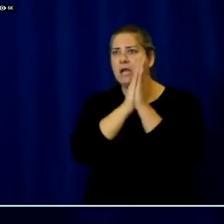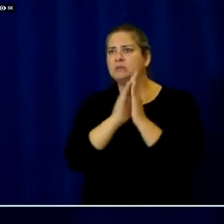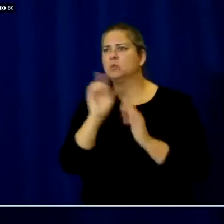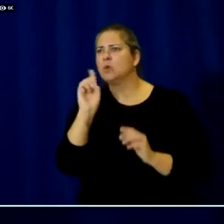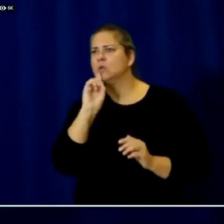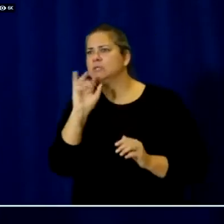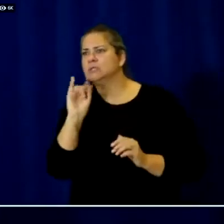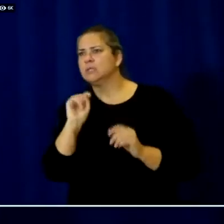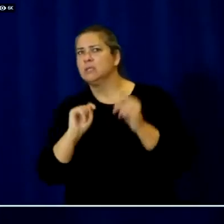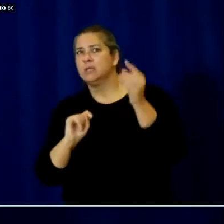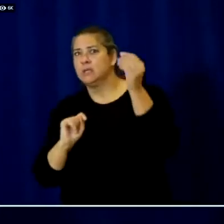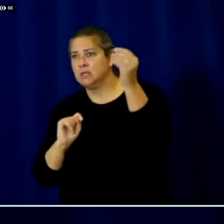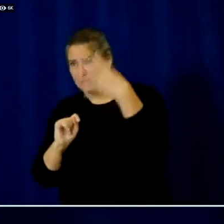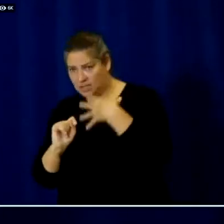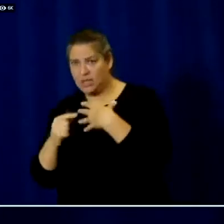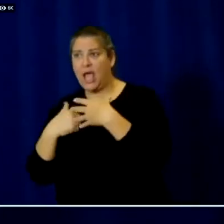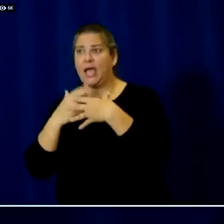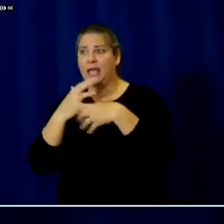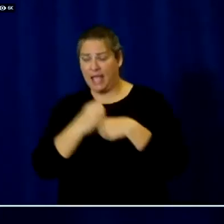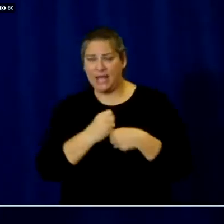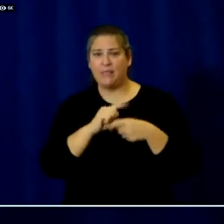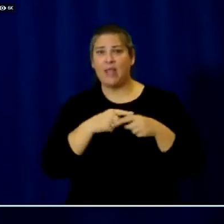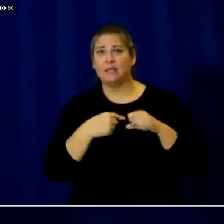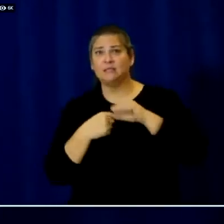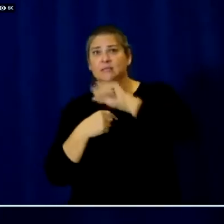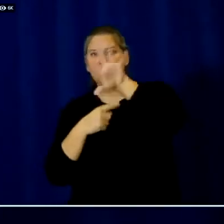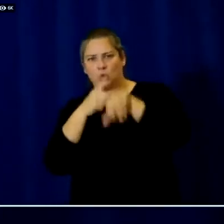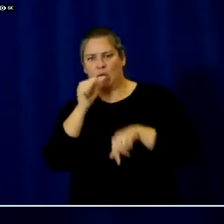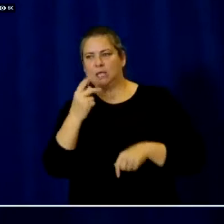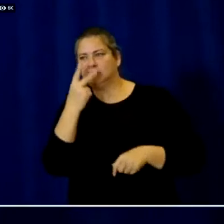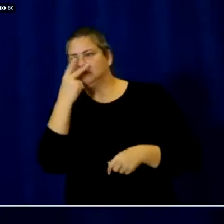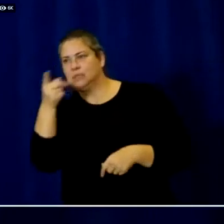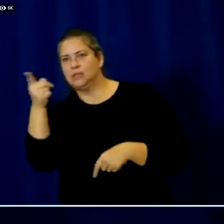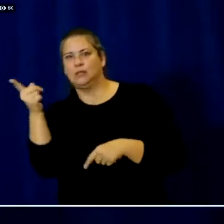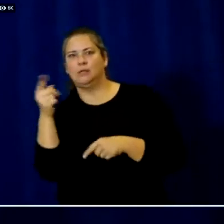ballot back and again to the point made by the lieutenant governor, you can